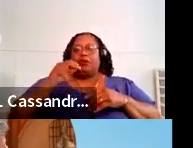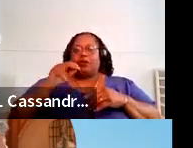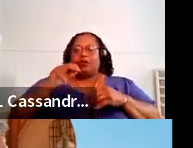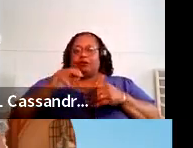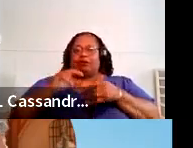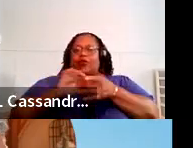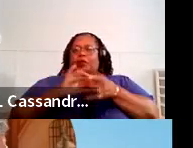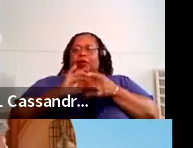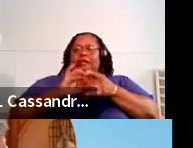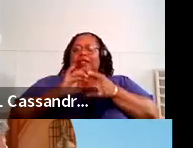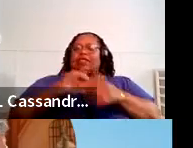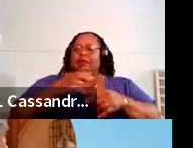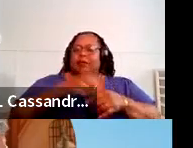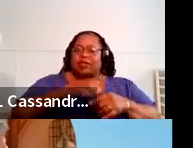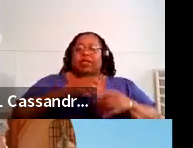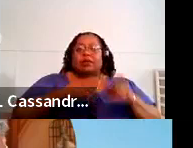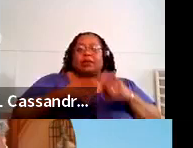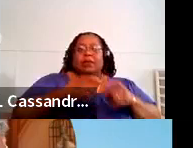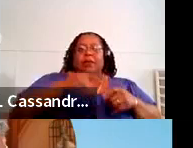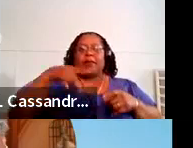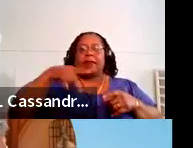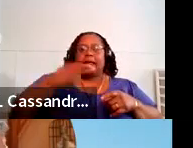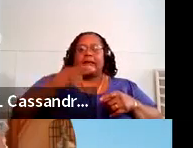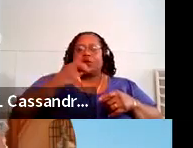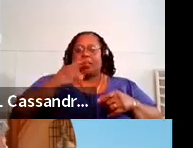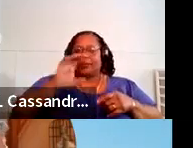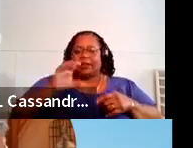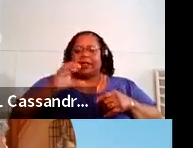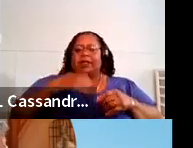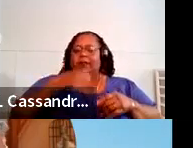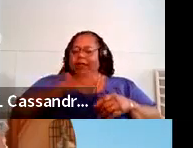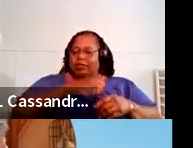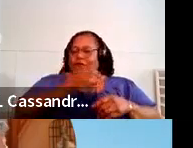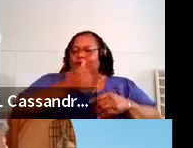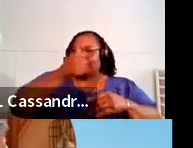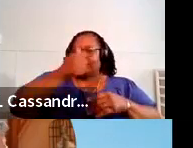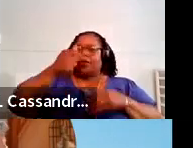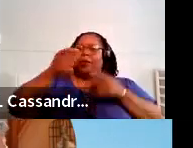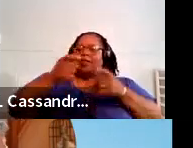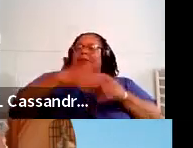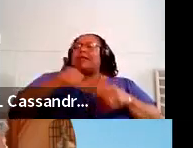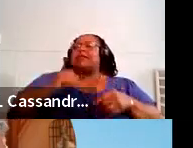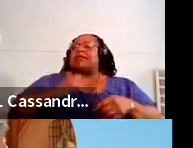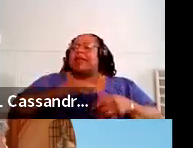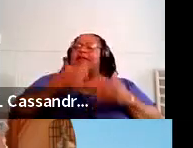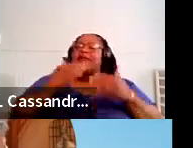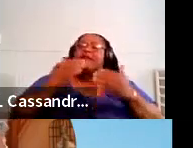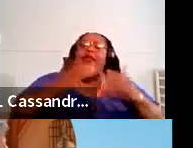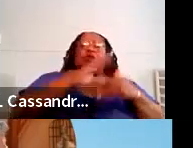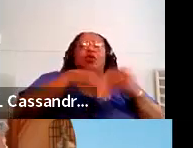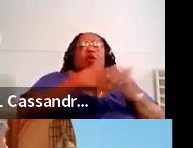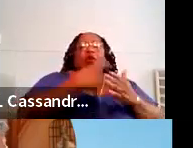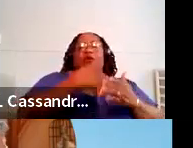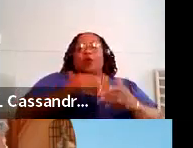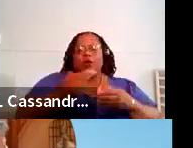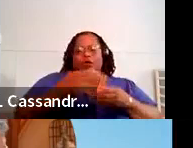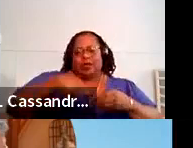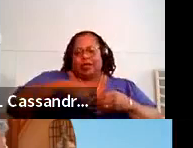In case you're wondering, my name is Laura orange and bright